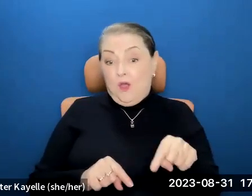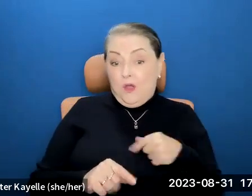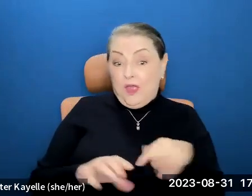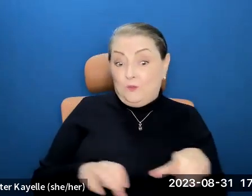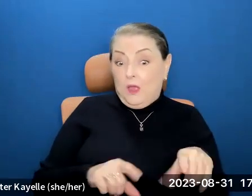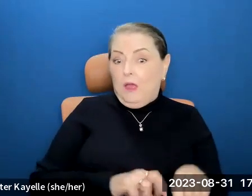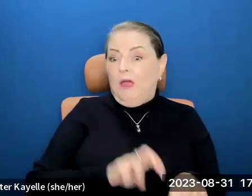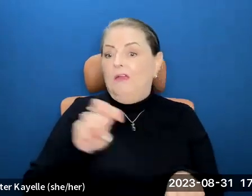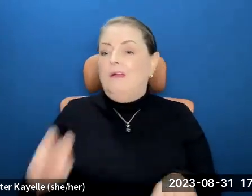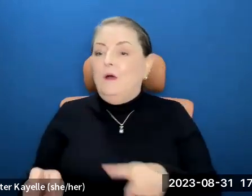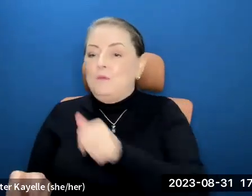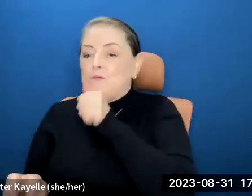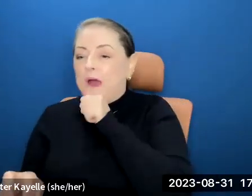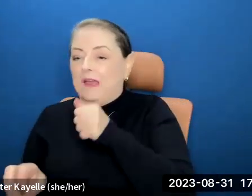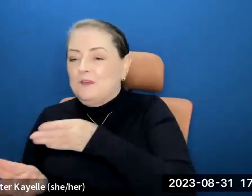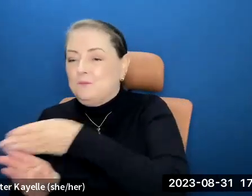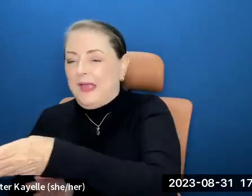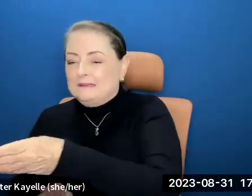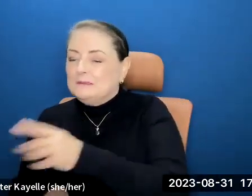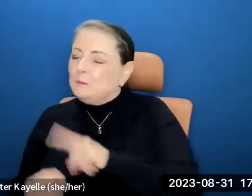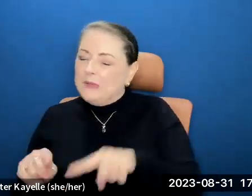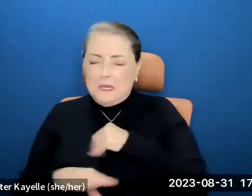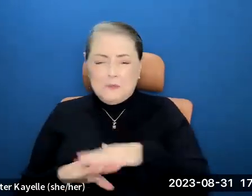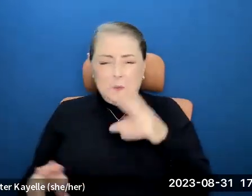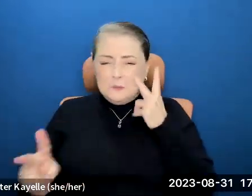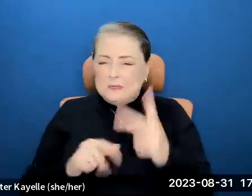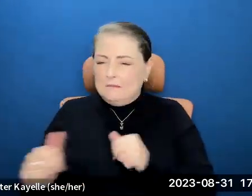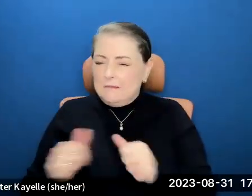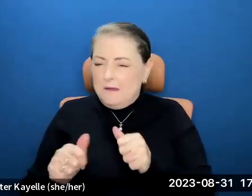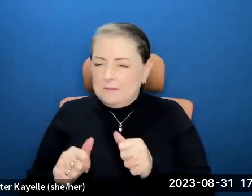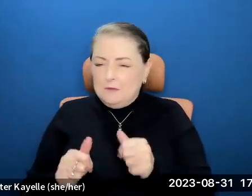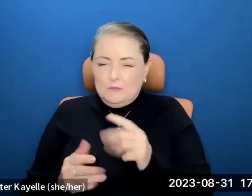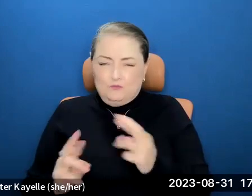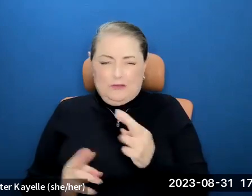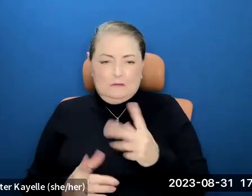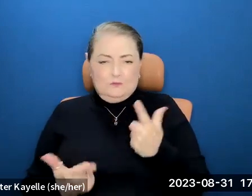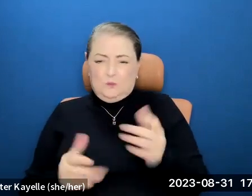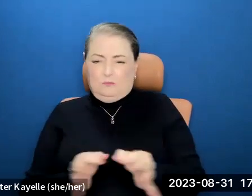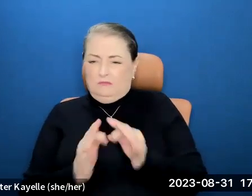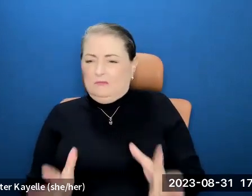practice but I don't really see the competition as being a reason to not allow fqhds to employ